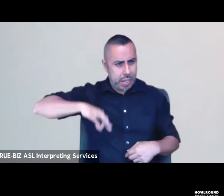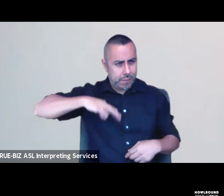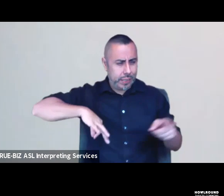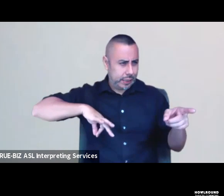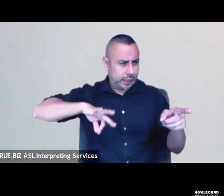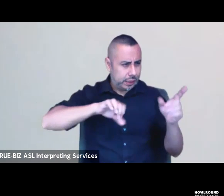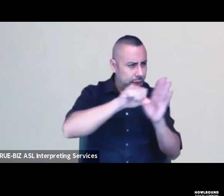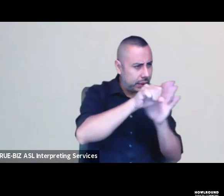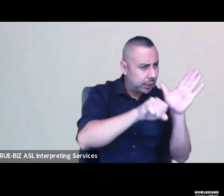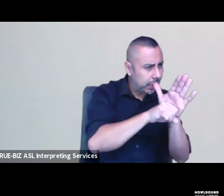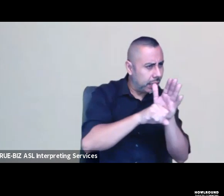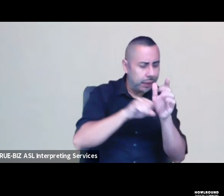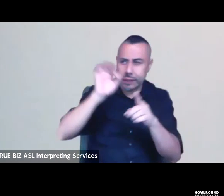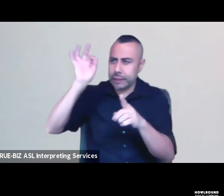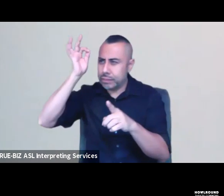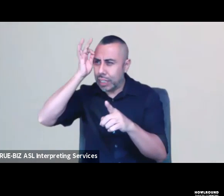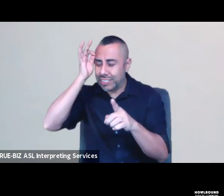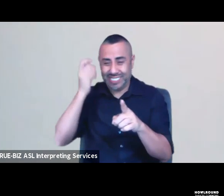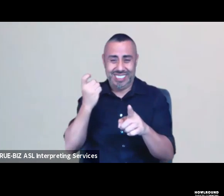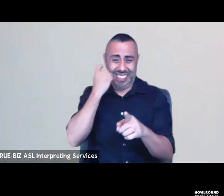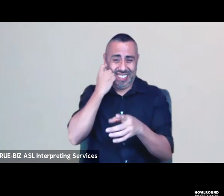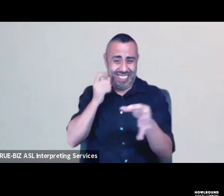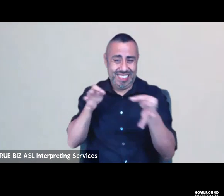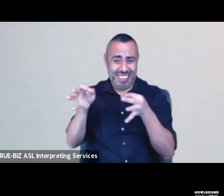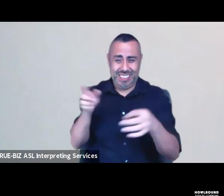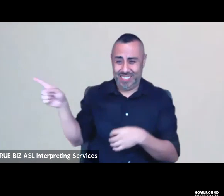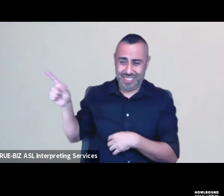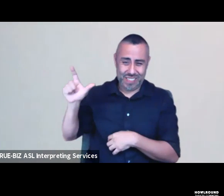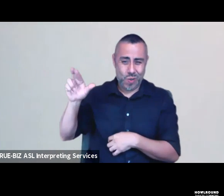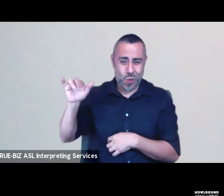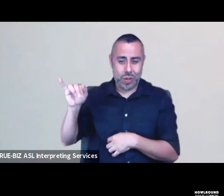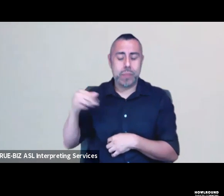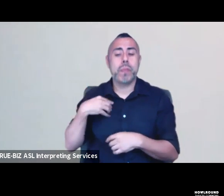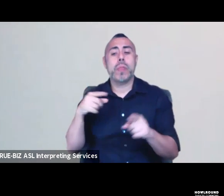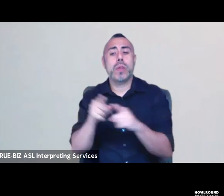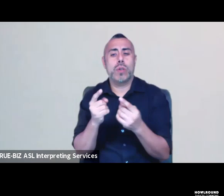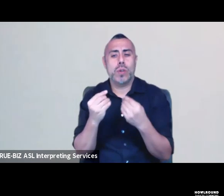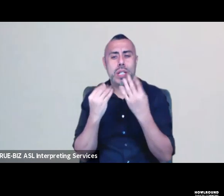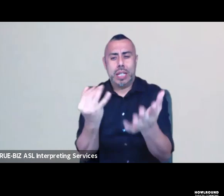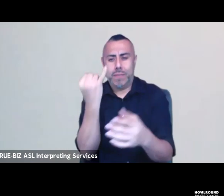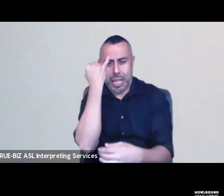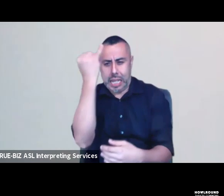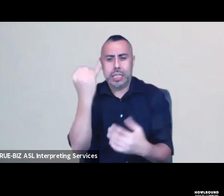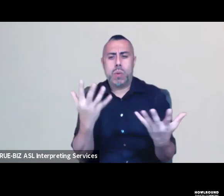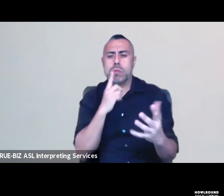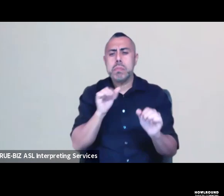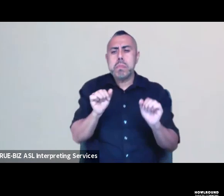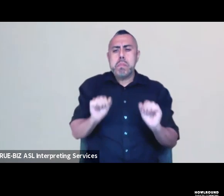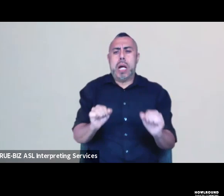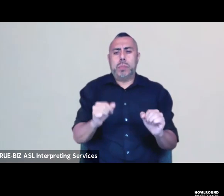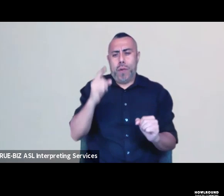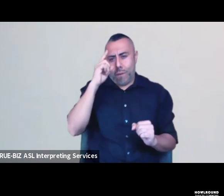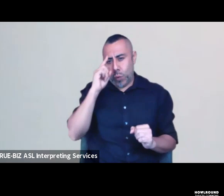as Laurie just described. We wanna give you a sense of the landscape of possibilities for you moving forward.